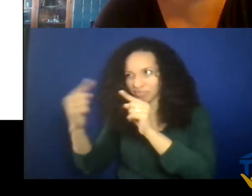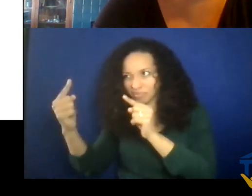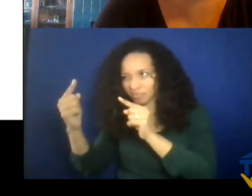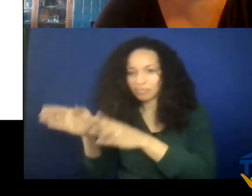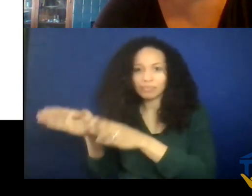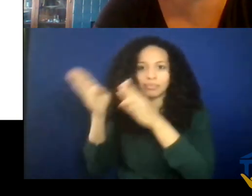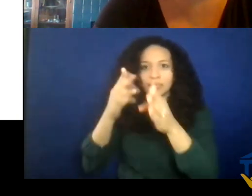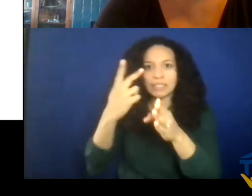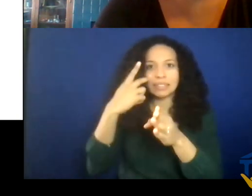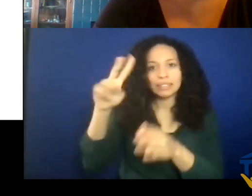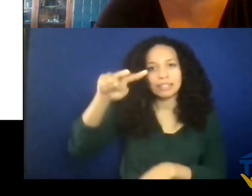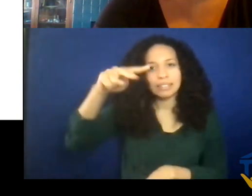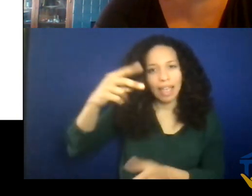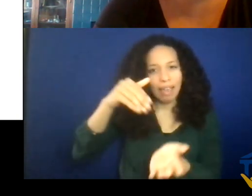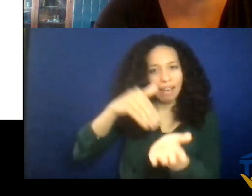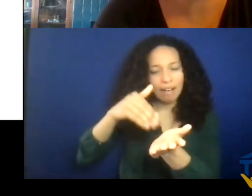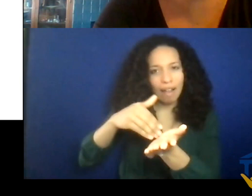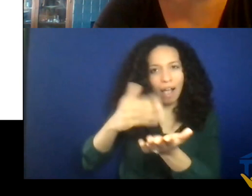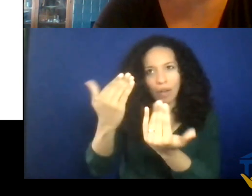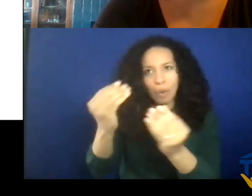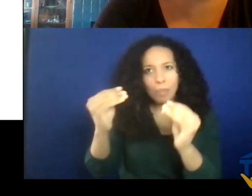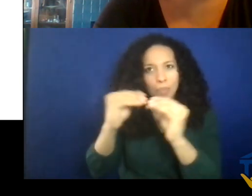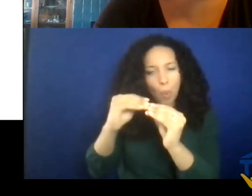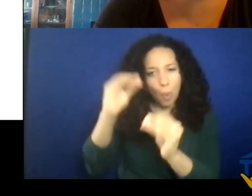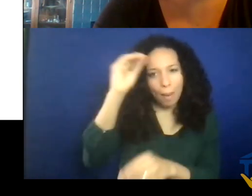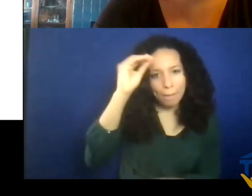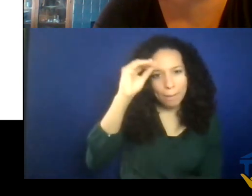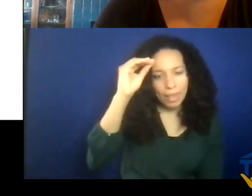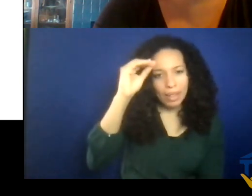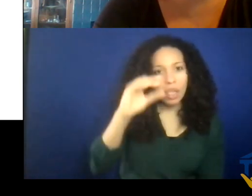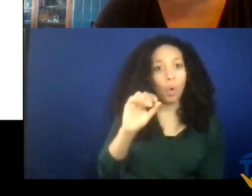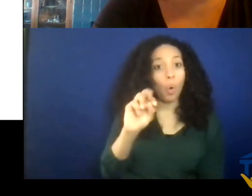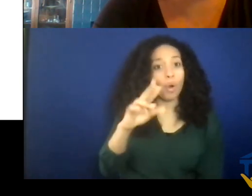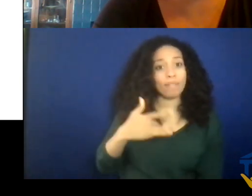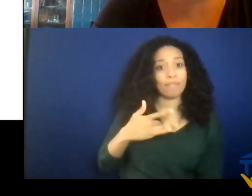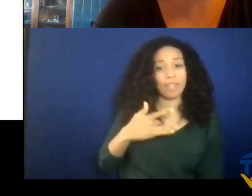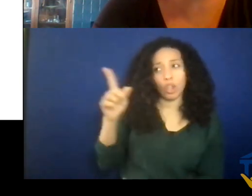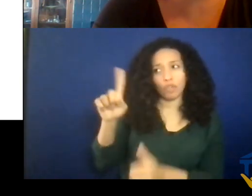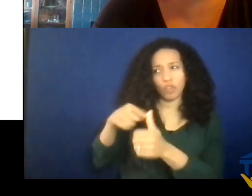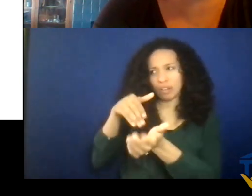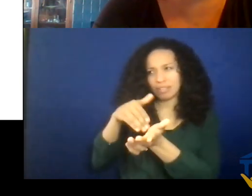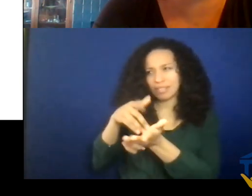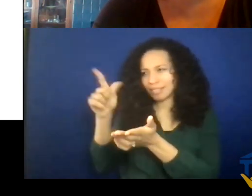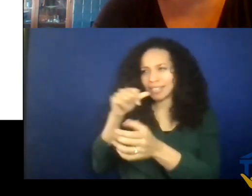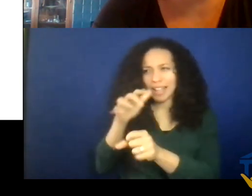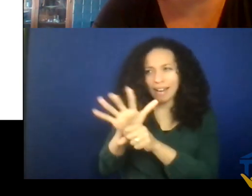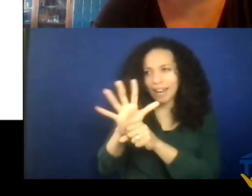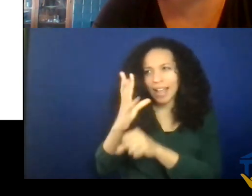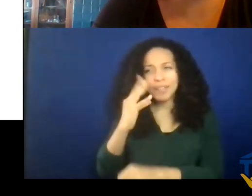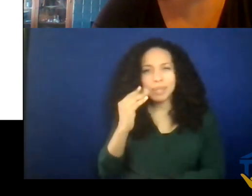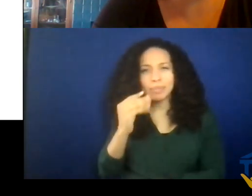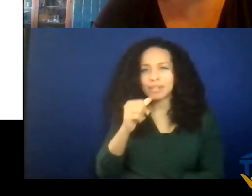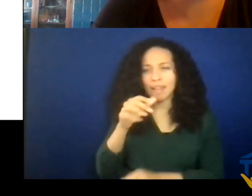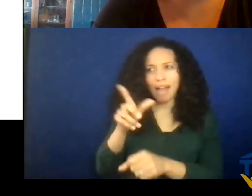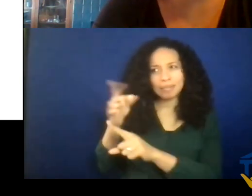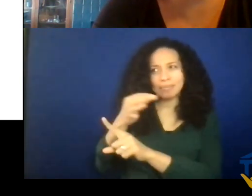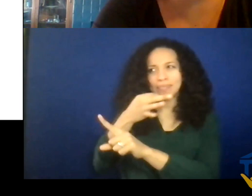like the first doctor you saw didn't have enough expertise or rushed or didn't touch on everything